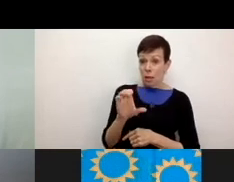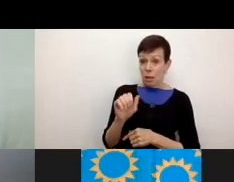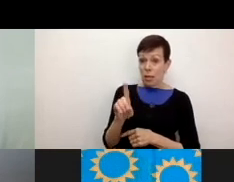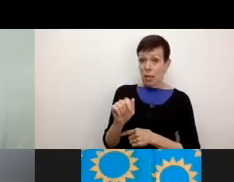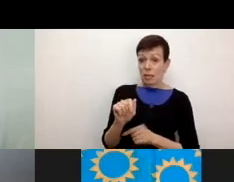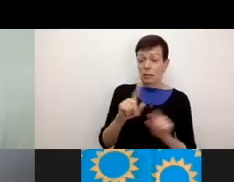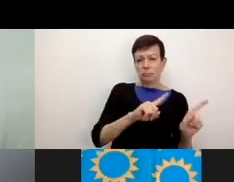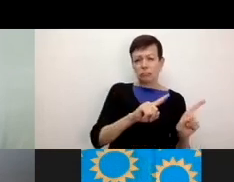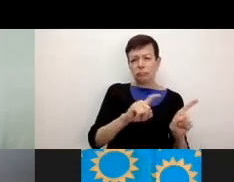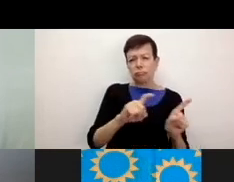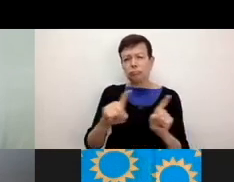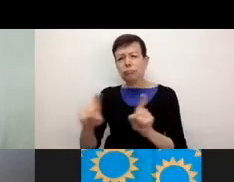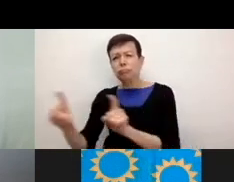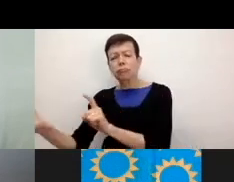later on?